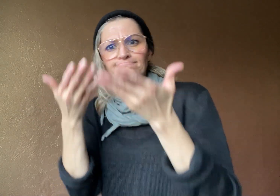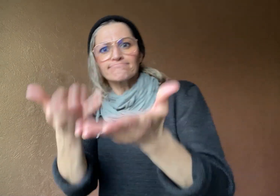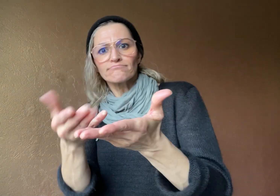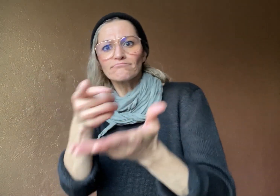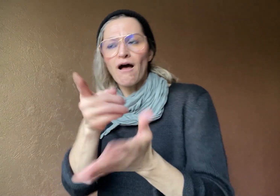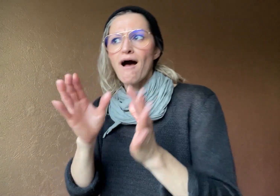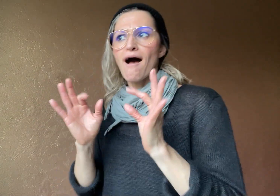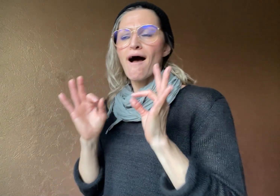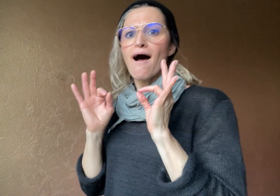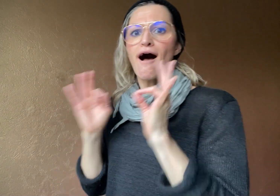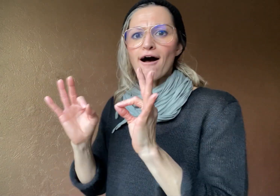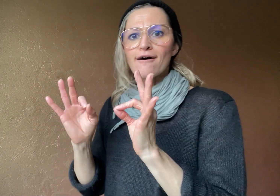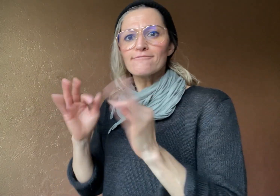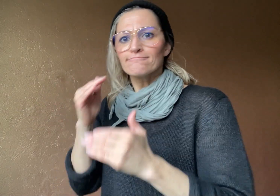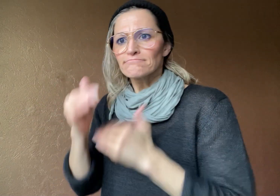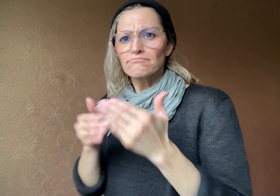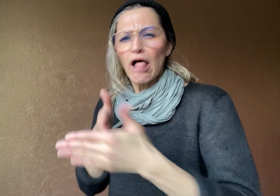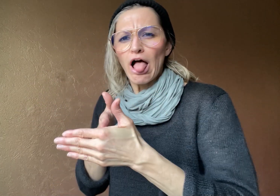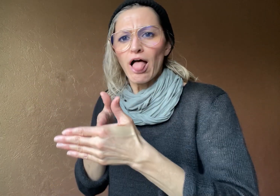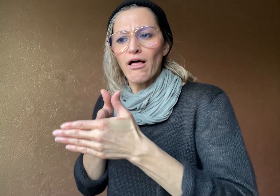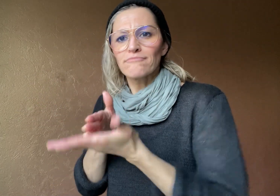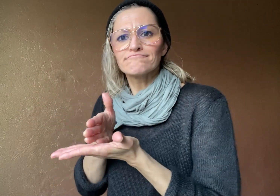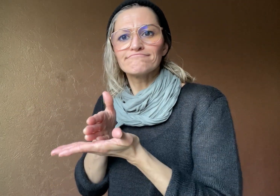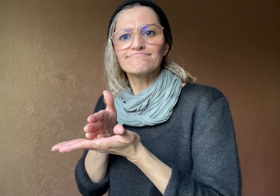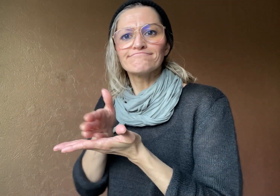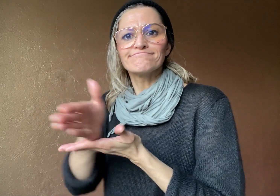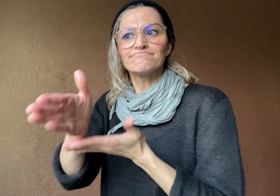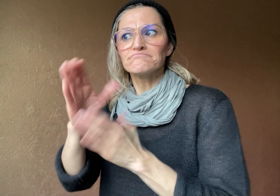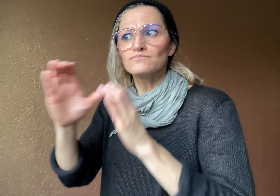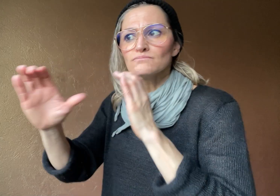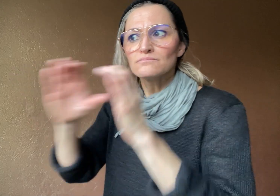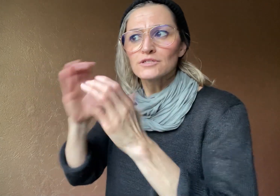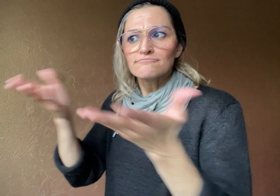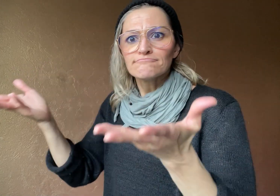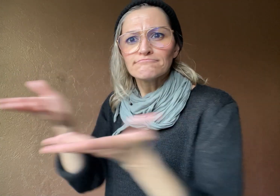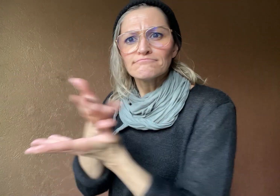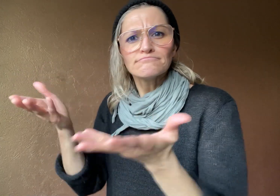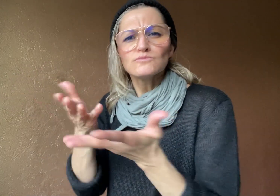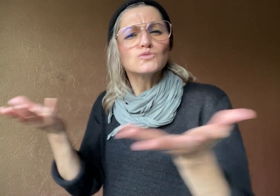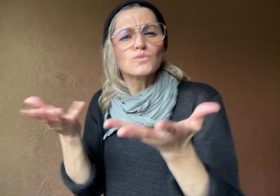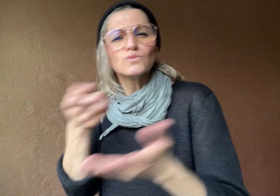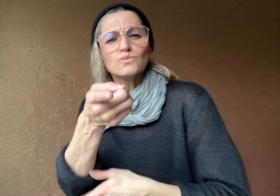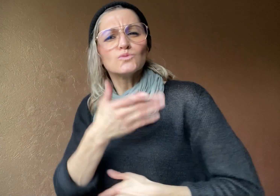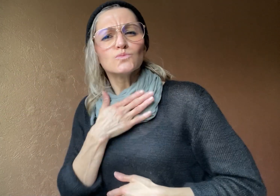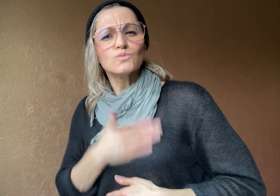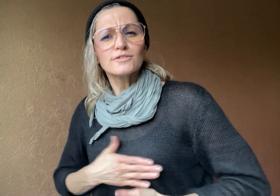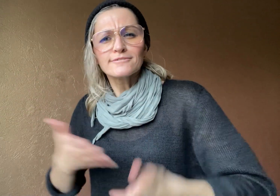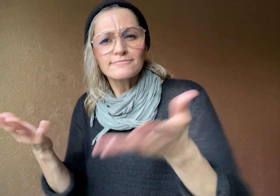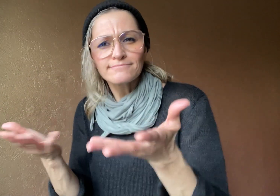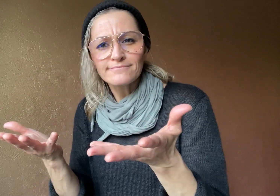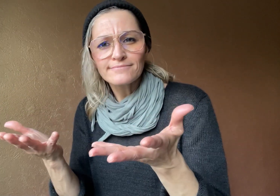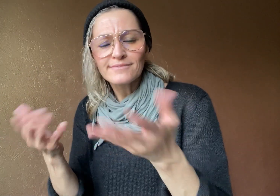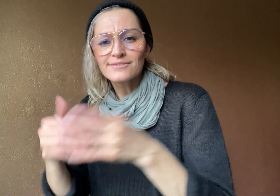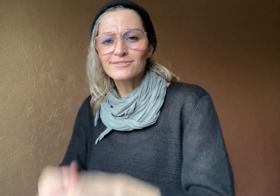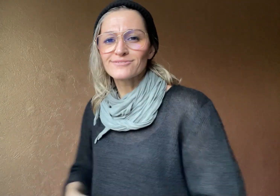make it easier for you to communicate with them?